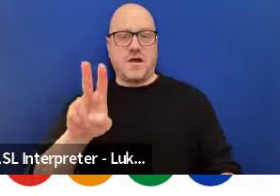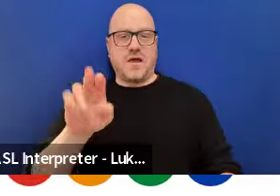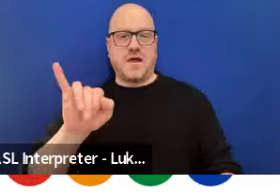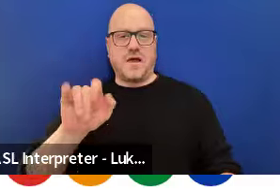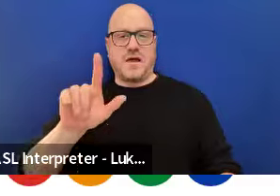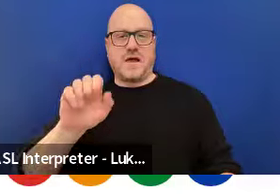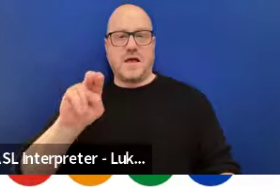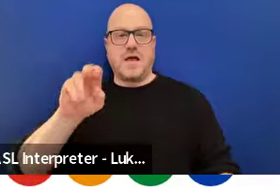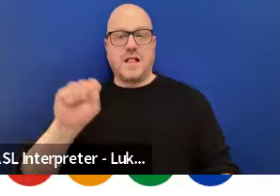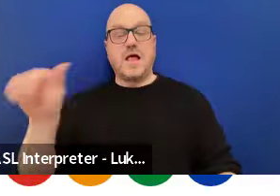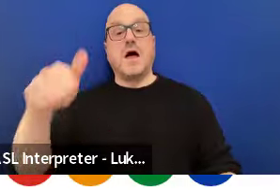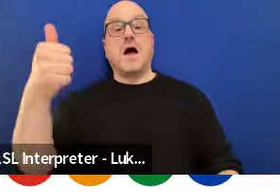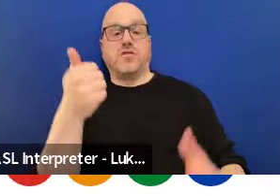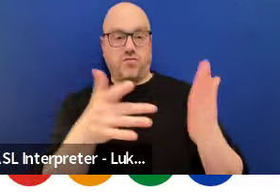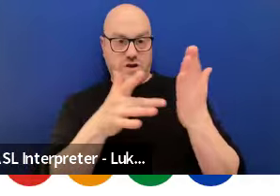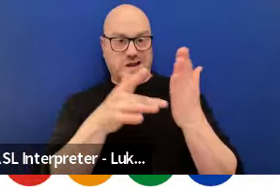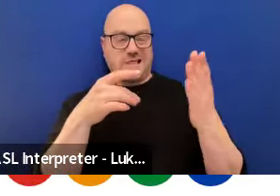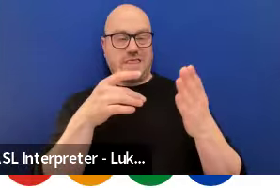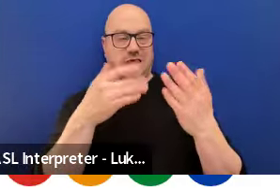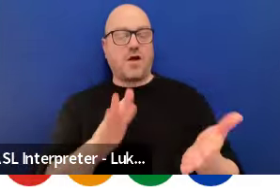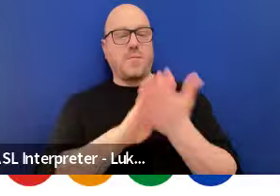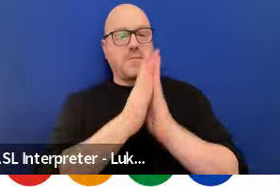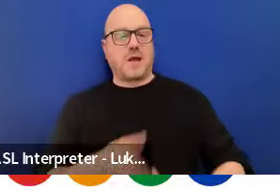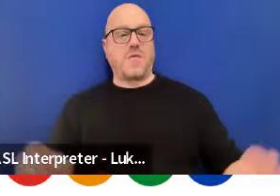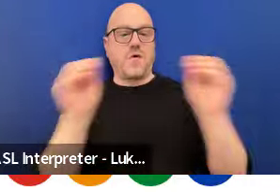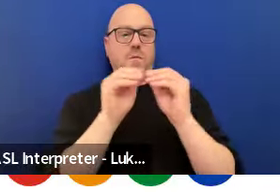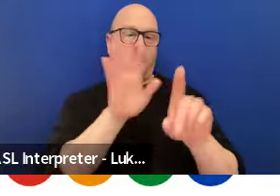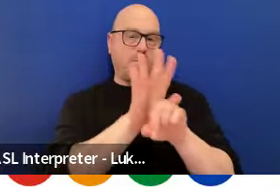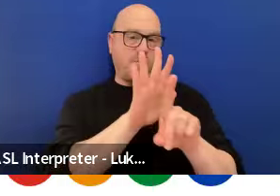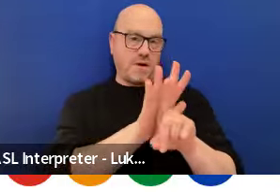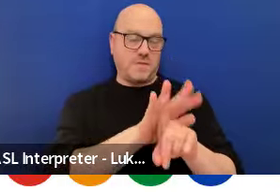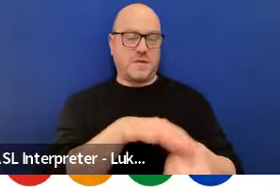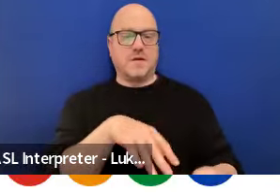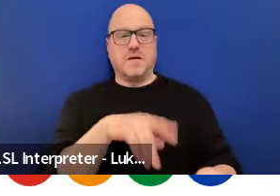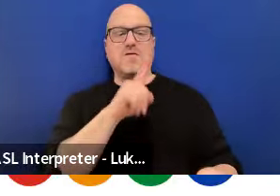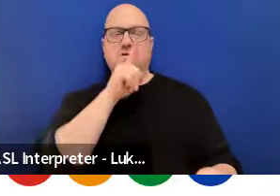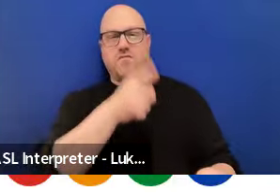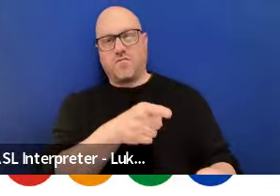A NEWER TECHNOLOGY BECOMING MORE POPULAR.